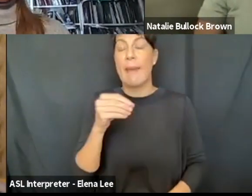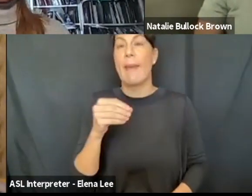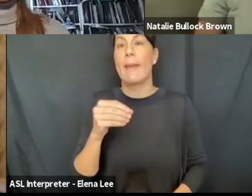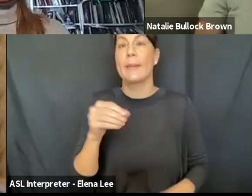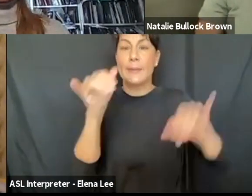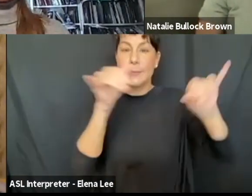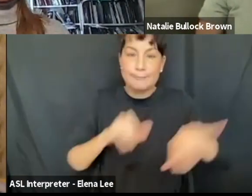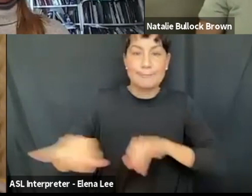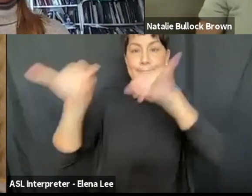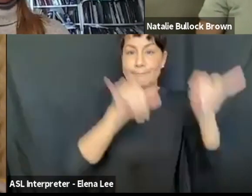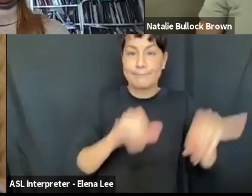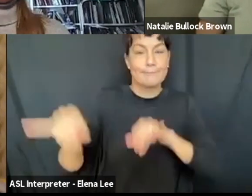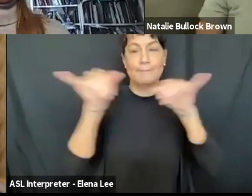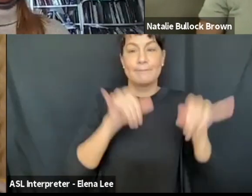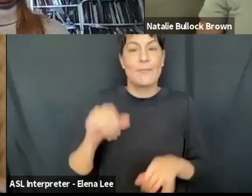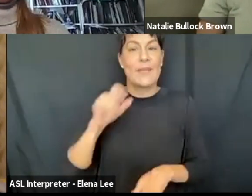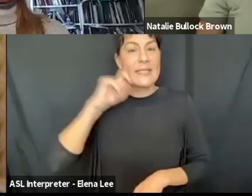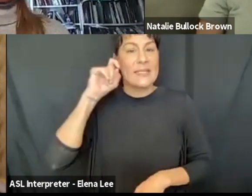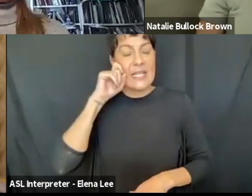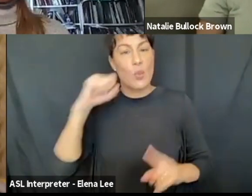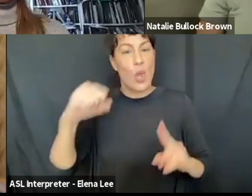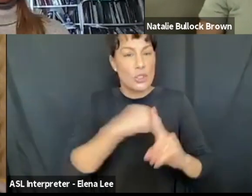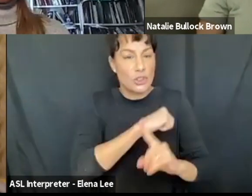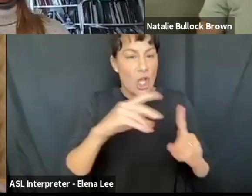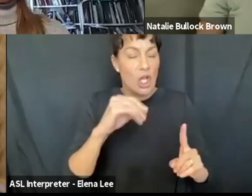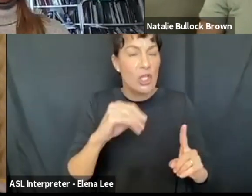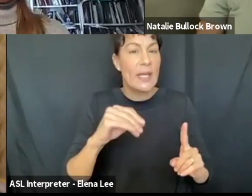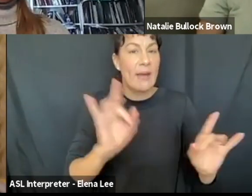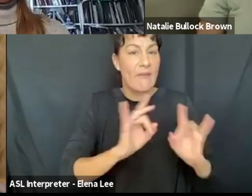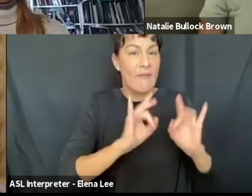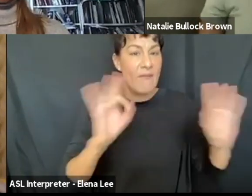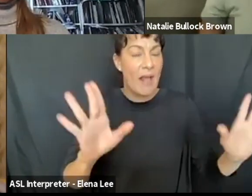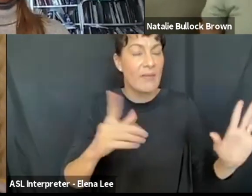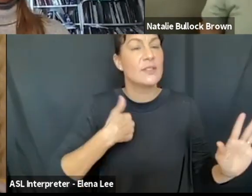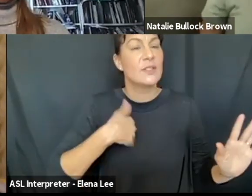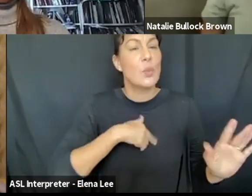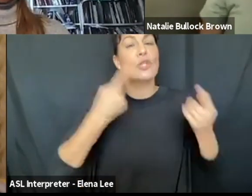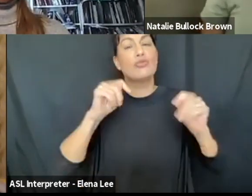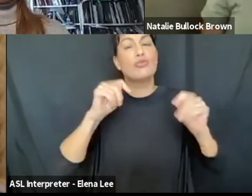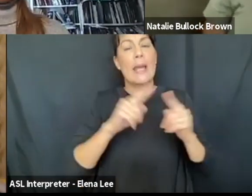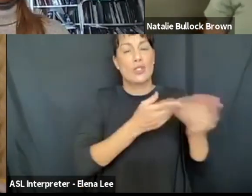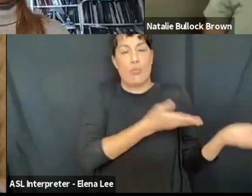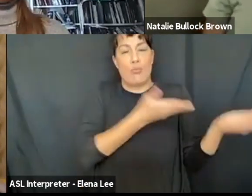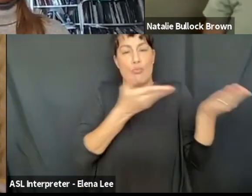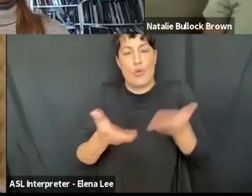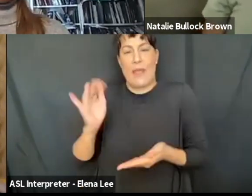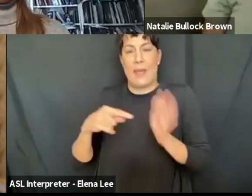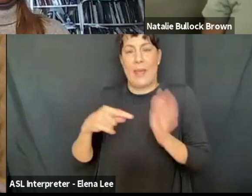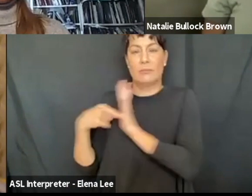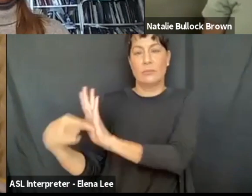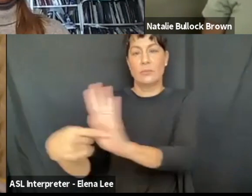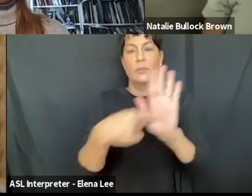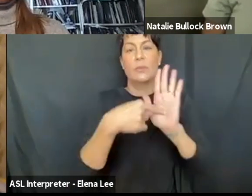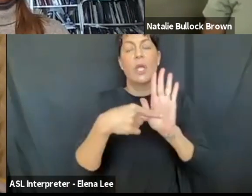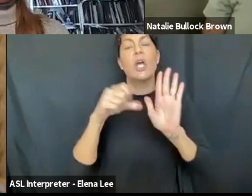So, we're trying to bring the systemic patterns to light so that there can be worked on around